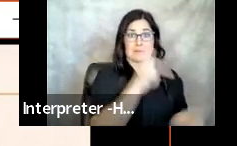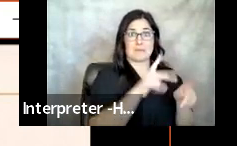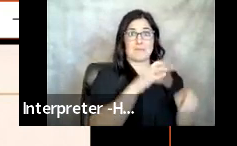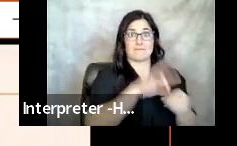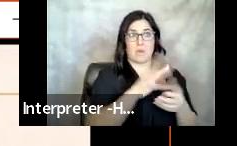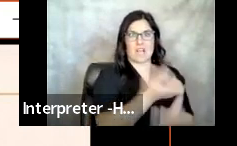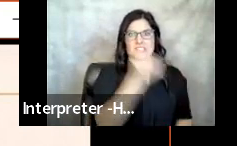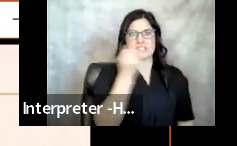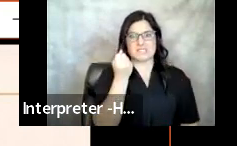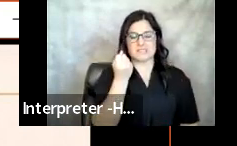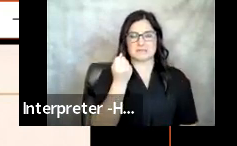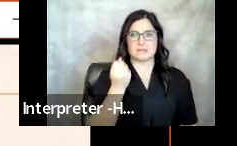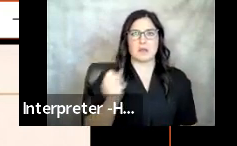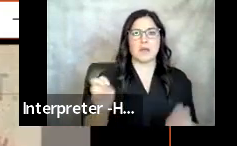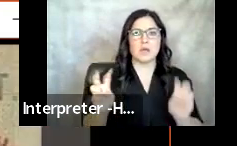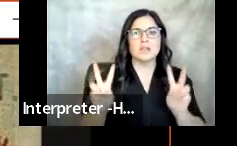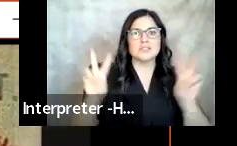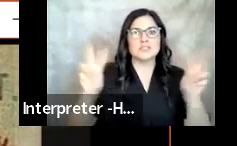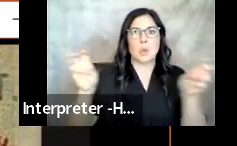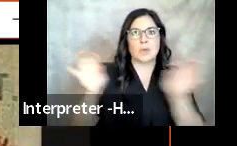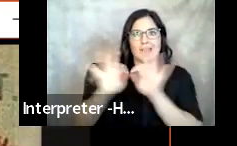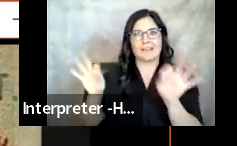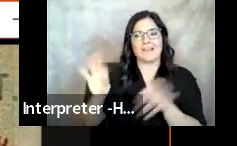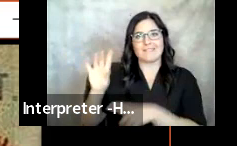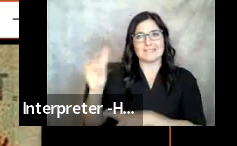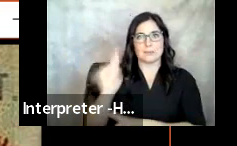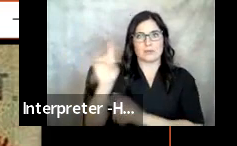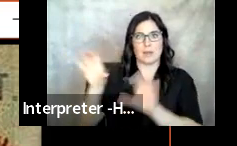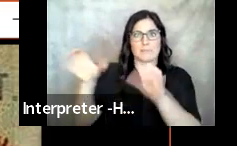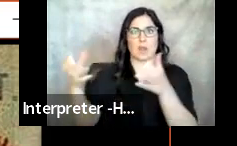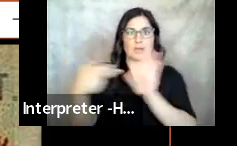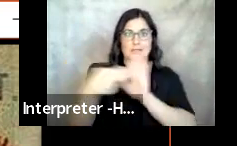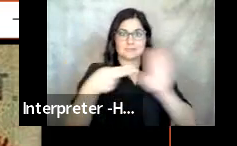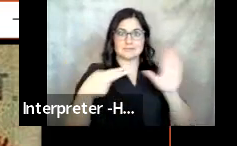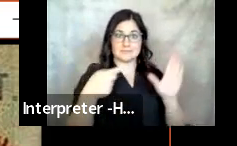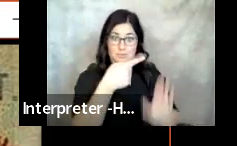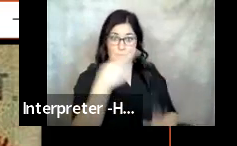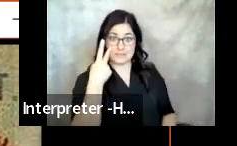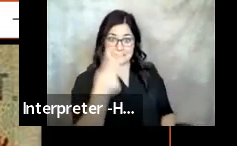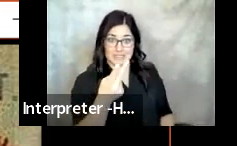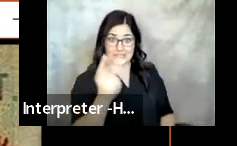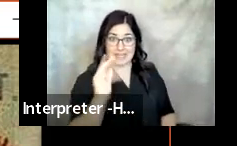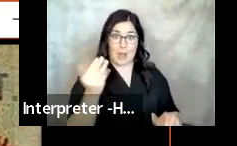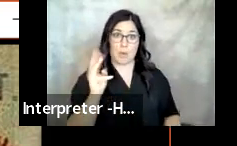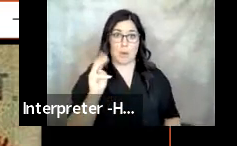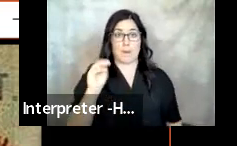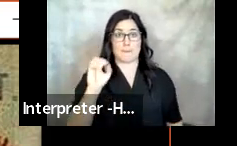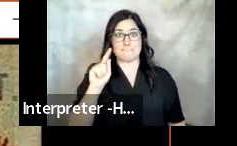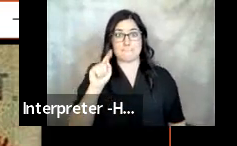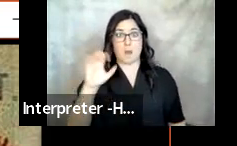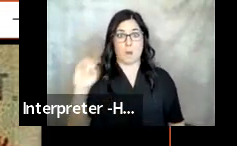I mean, the slogan of the Democratic. Party. At the time. Here you are. Here it is right here. This is a poster of the era.